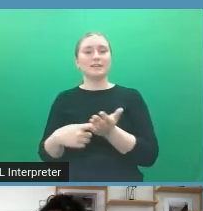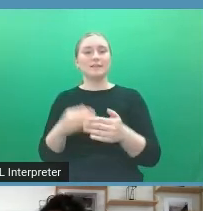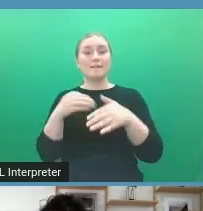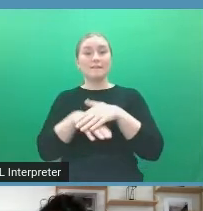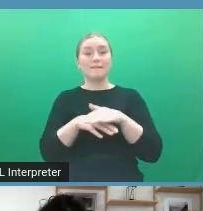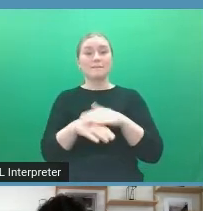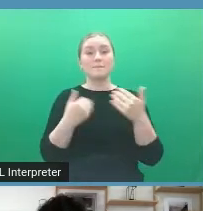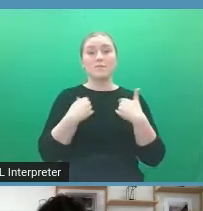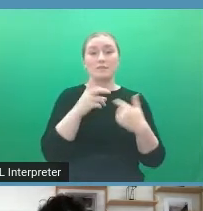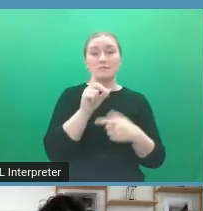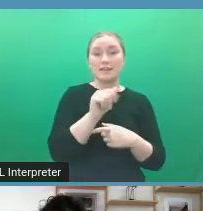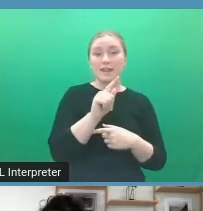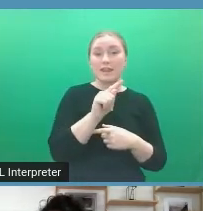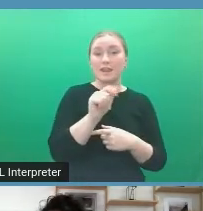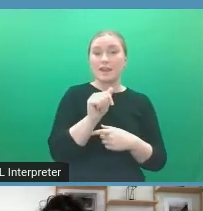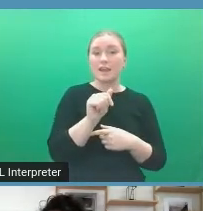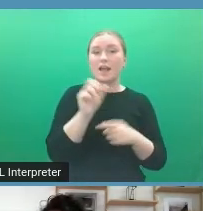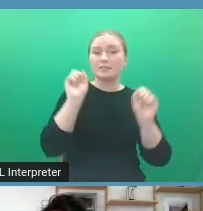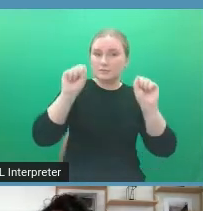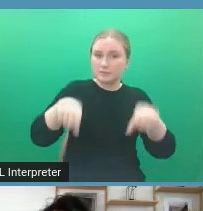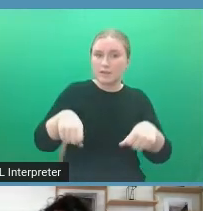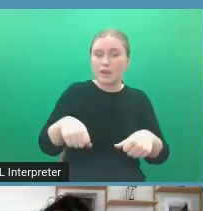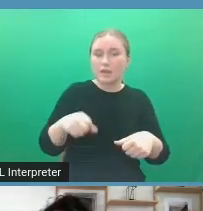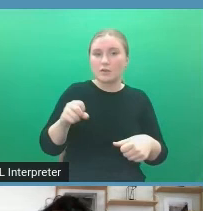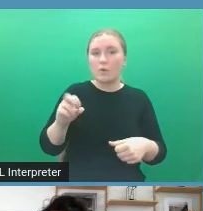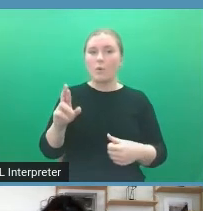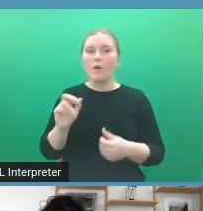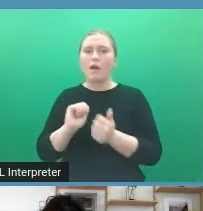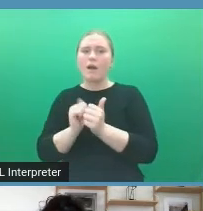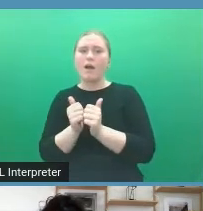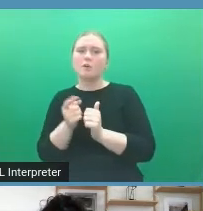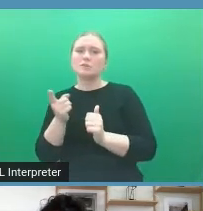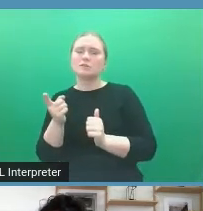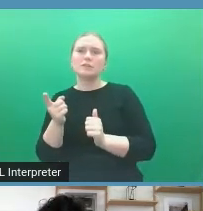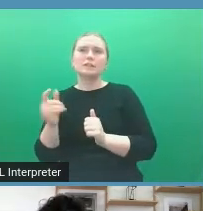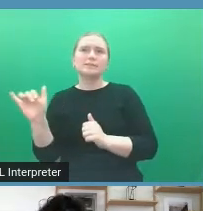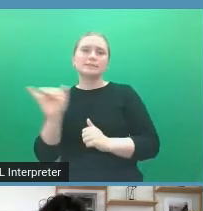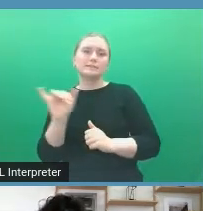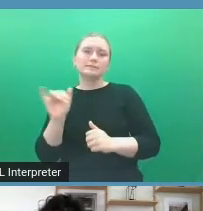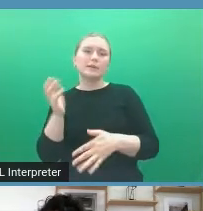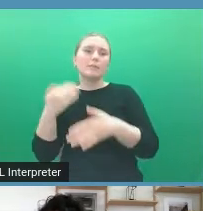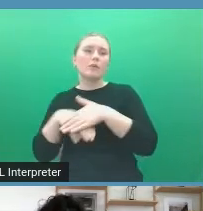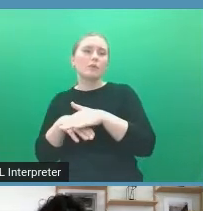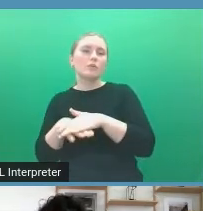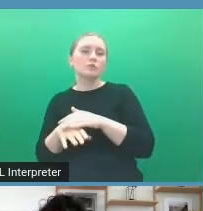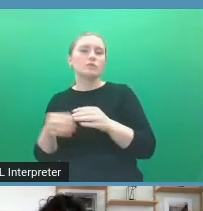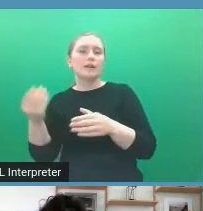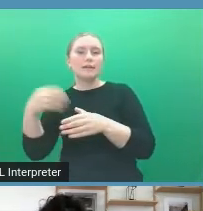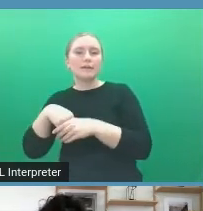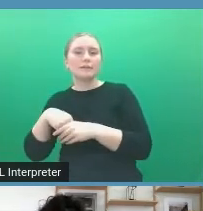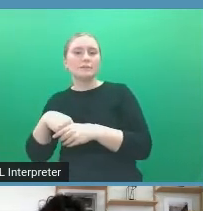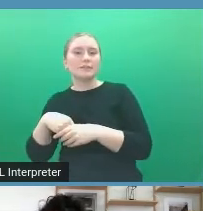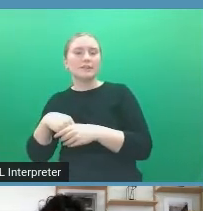and how. And this is a consideration for inclusion as well. So open access basically the definition